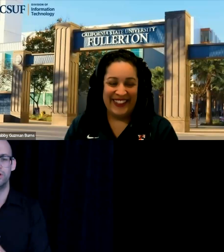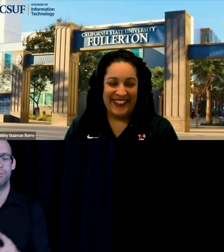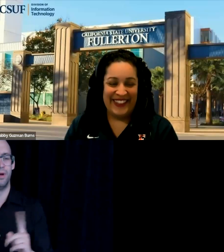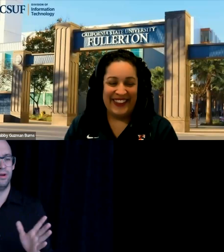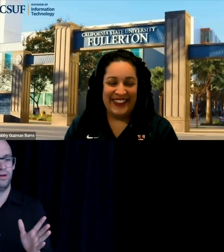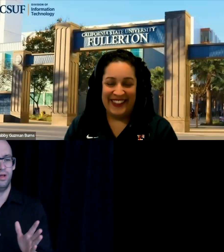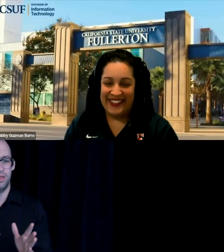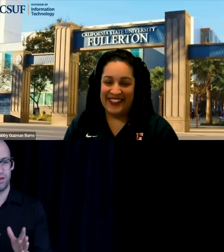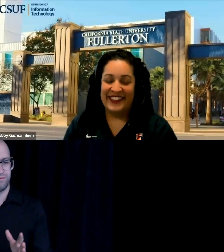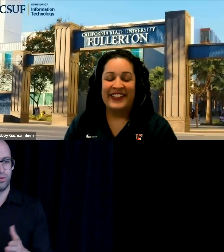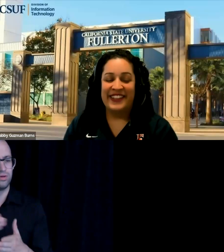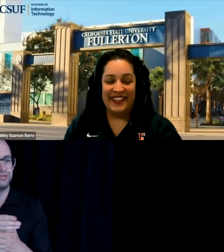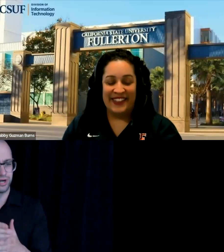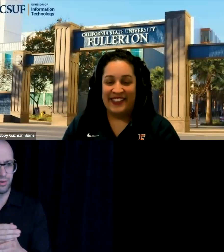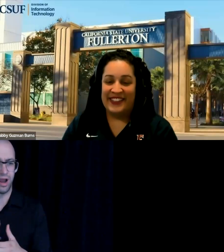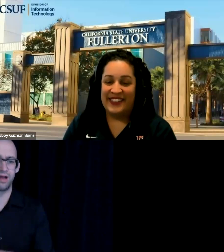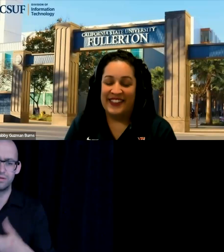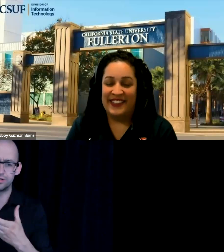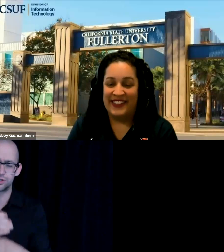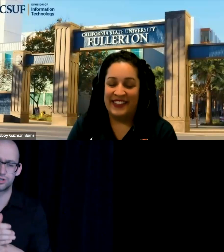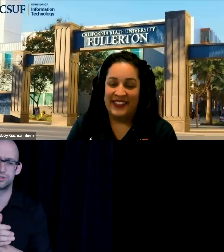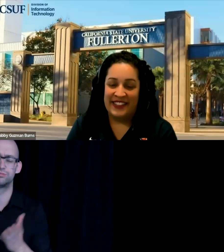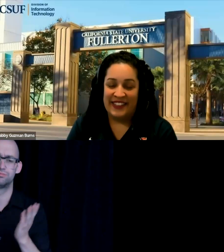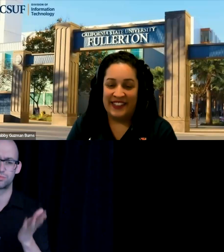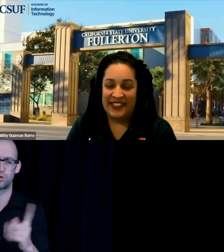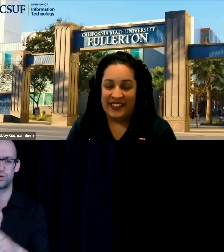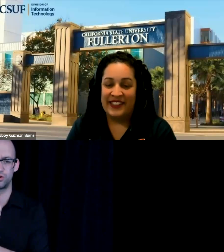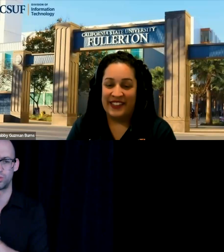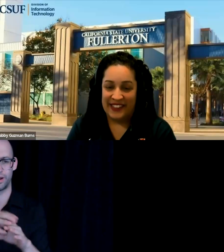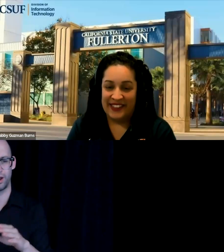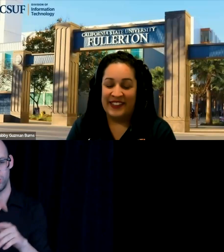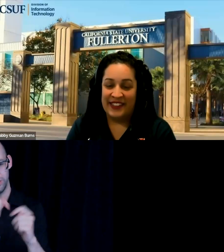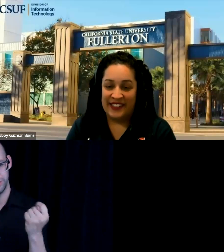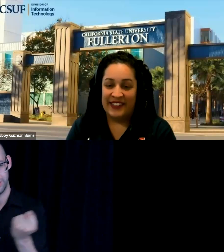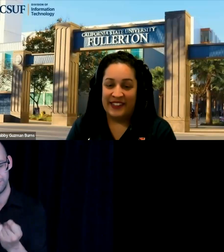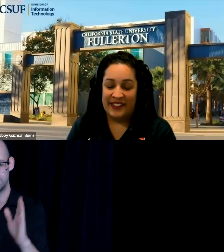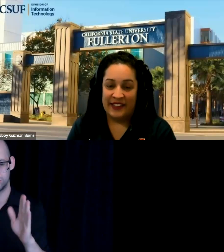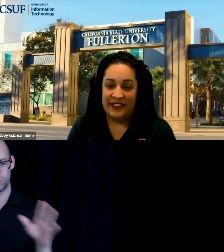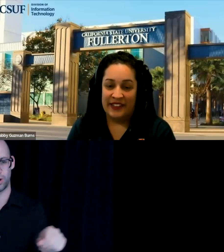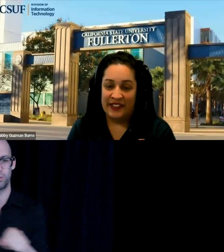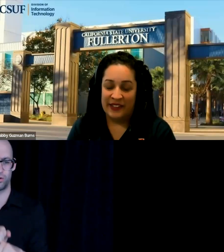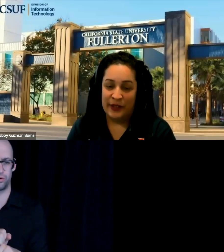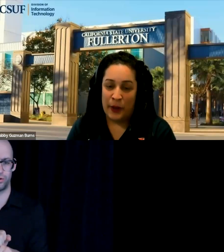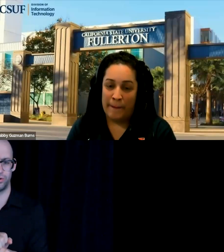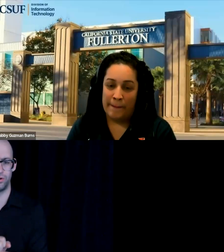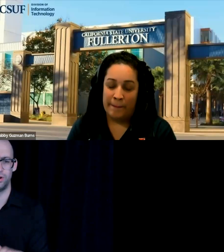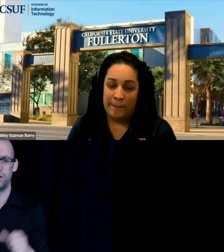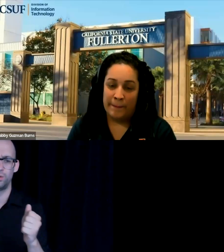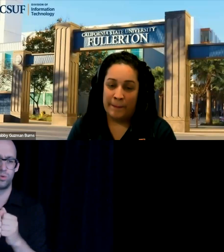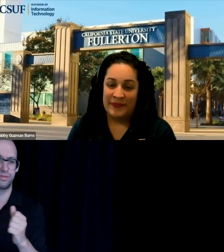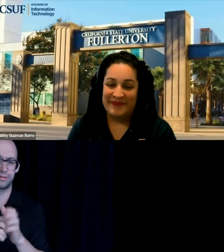and having a chance to talk to you and your team. Just phenomenal work in terms of essentially